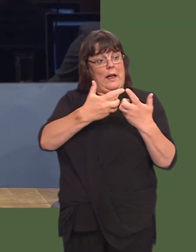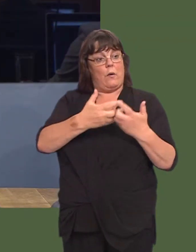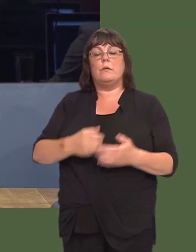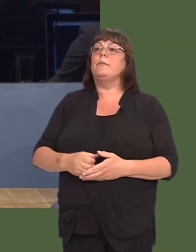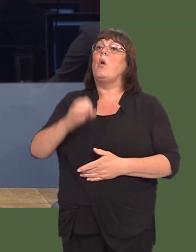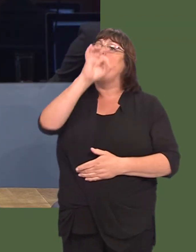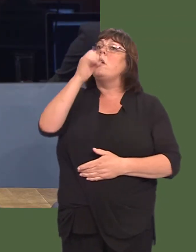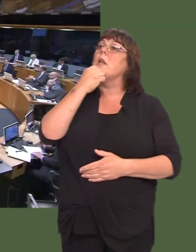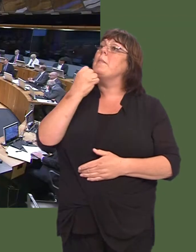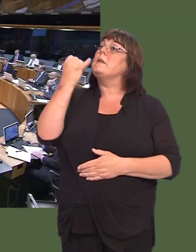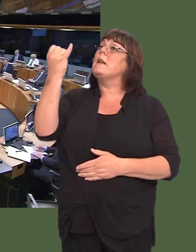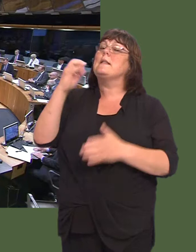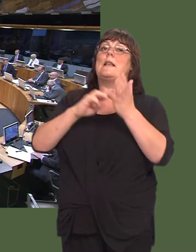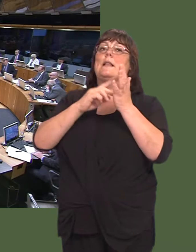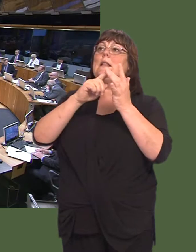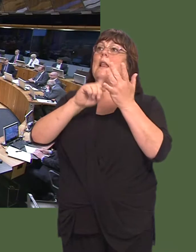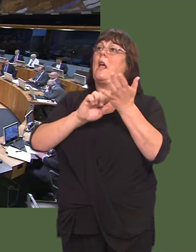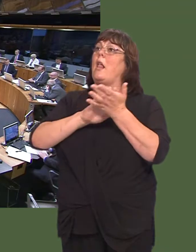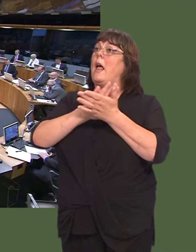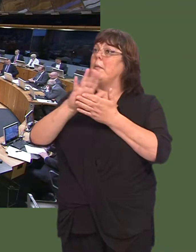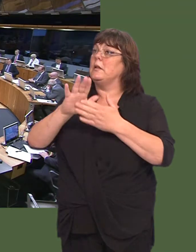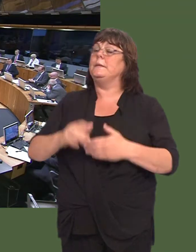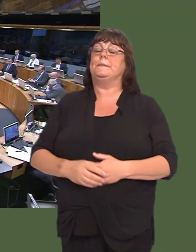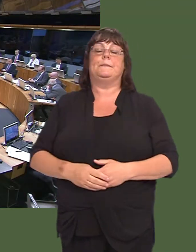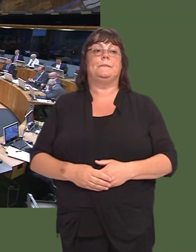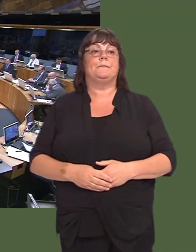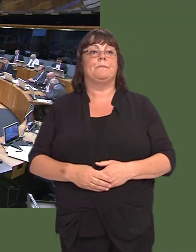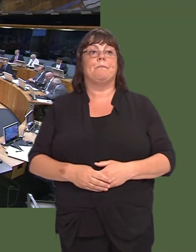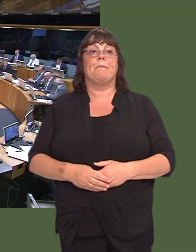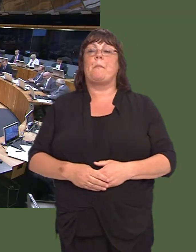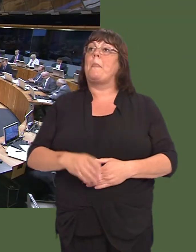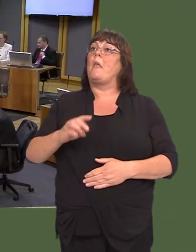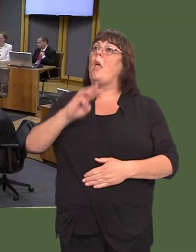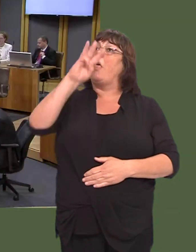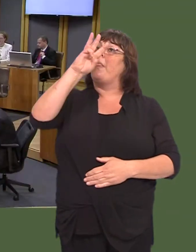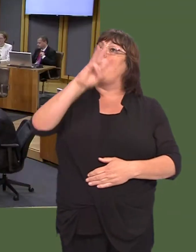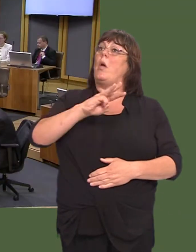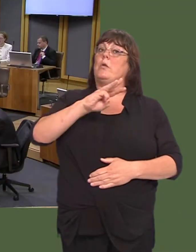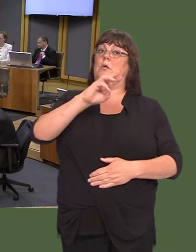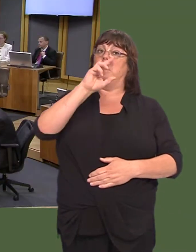A wnaiff y Prif Weinidog ddatganiad am y ffrwd Gymraeg yn Ysgol Uwchradd Aberhonddu?